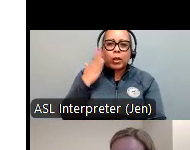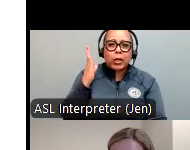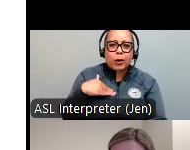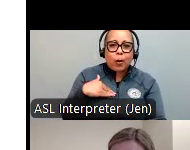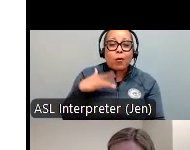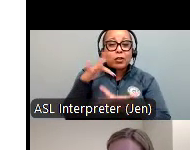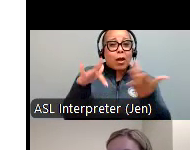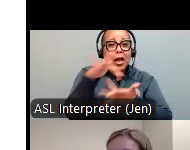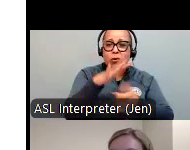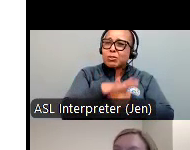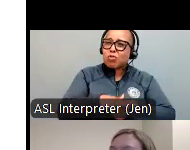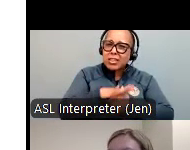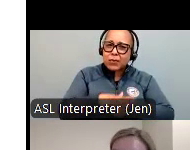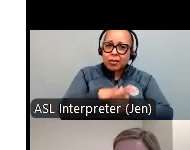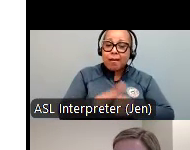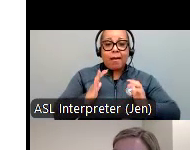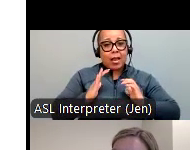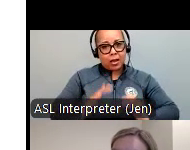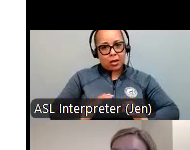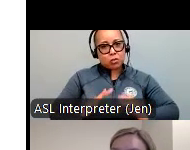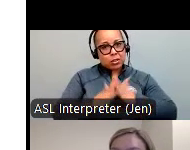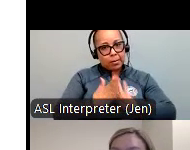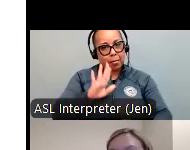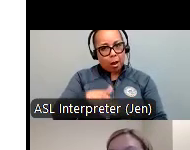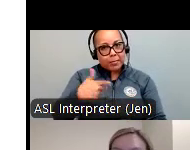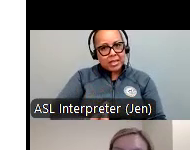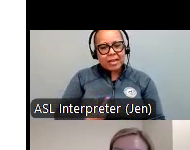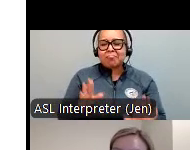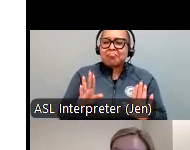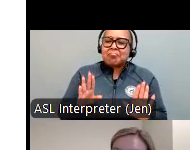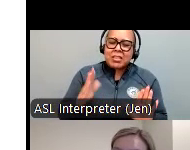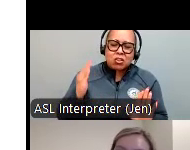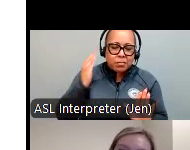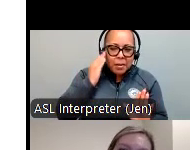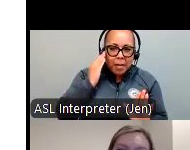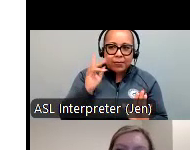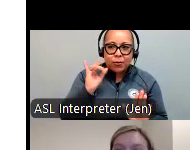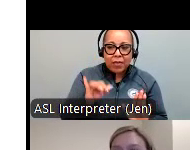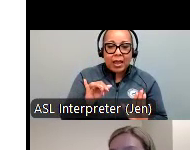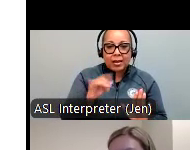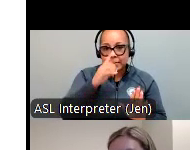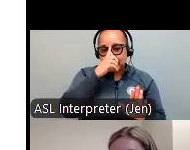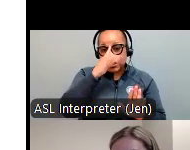be stressful, and customers can become upset, so just be mindful that just because a customer is